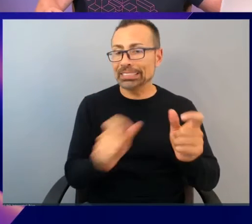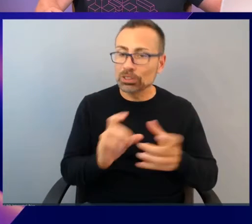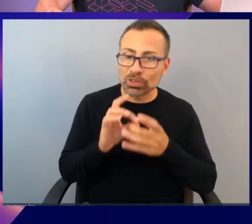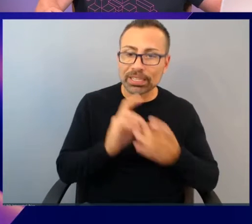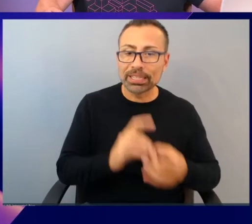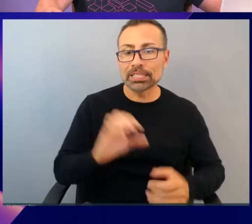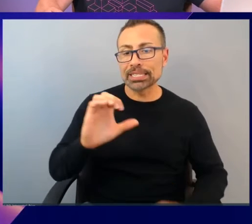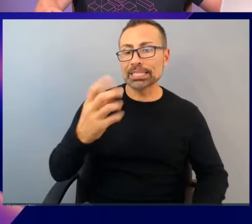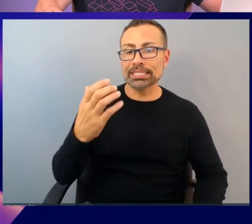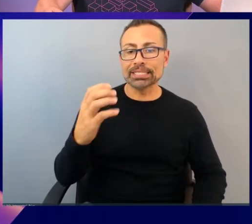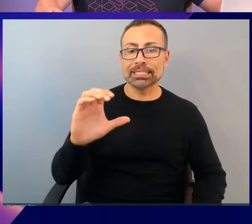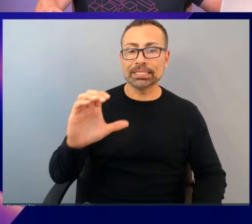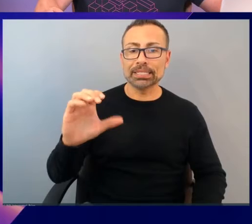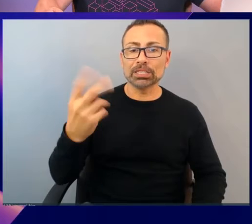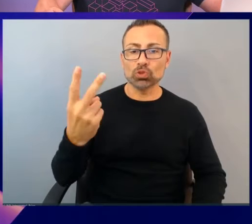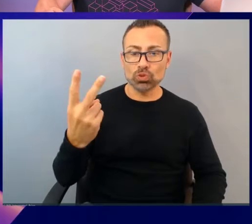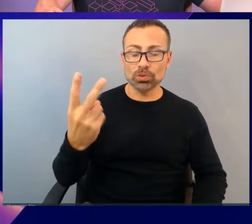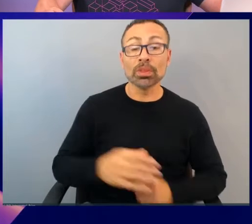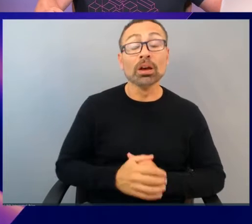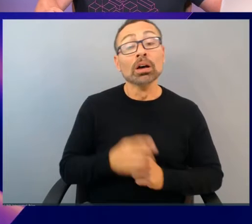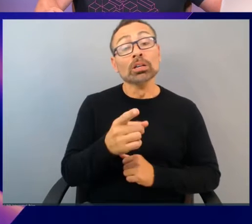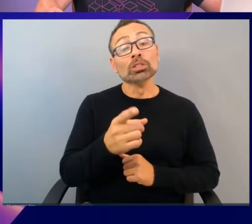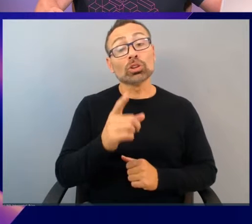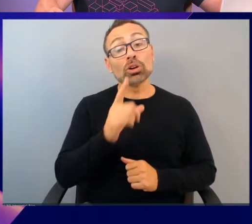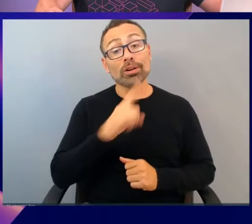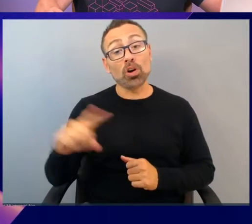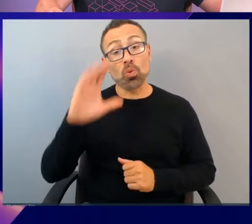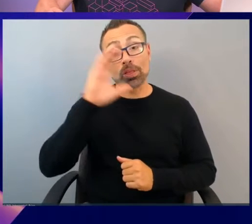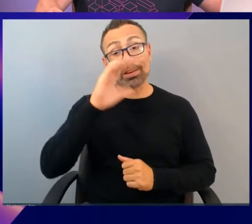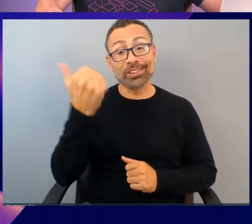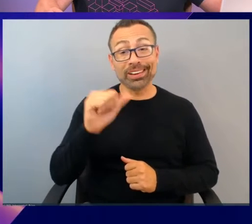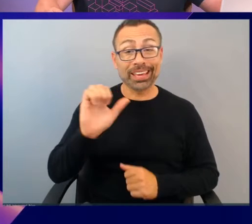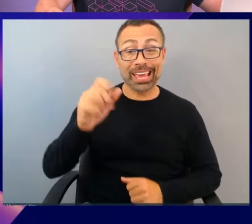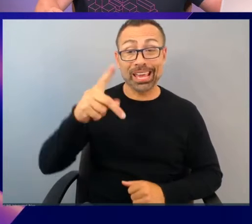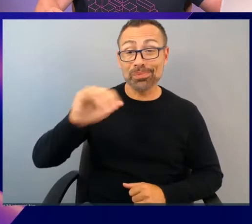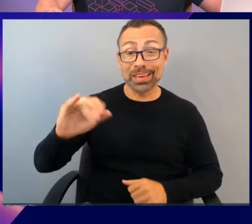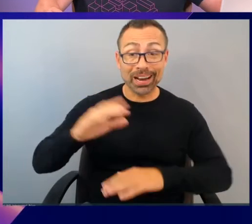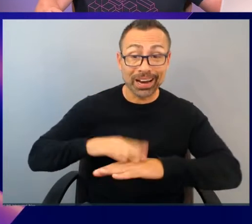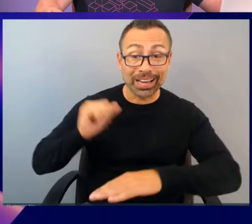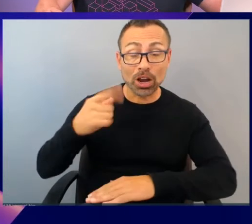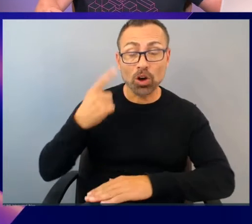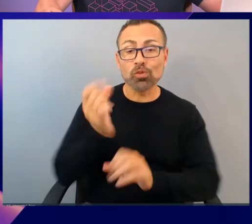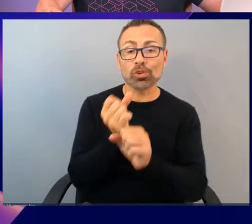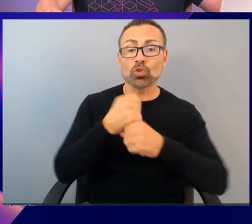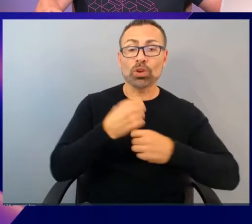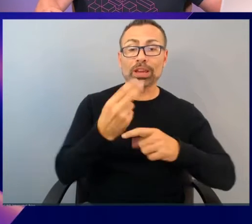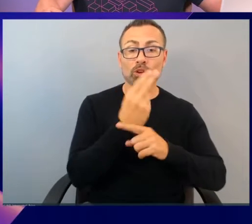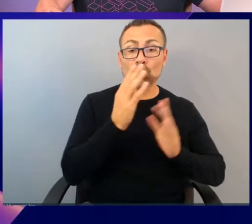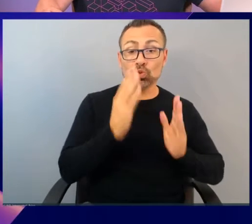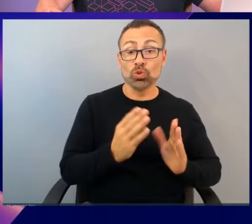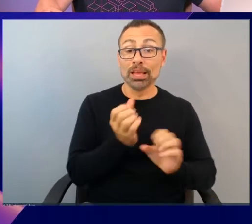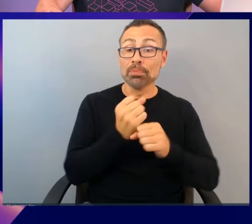But essentially- - I see. We're looking for any API call for create user that's made by an EC2 instance.